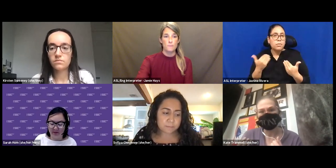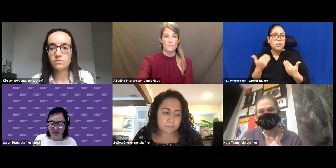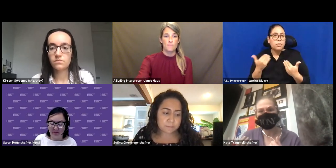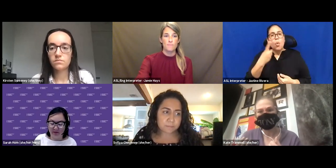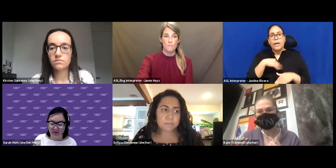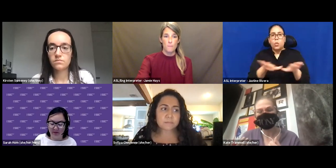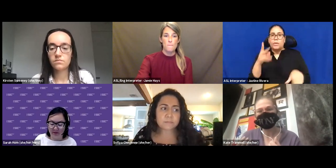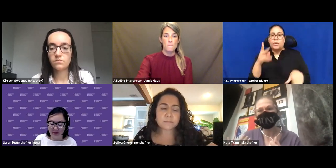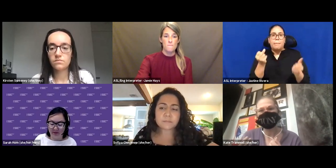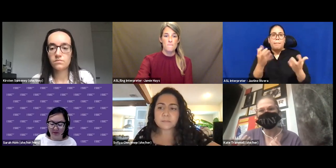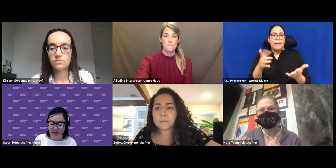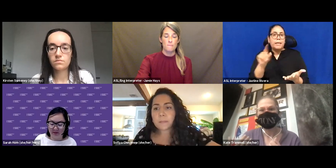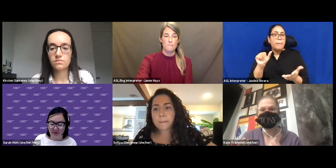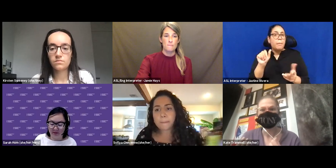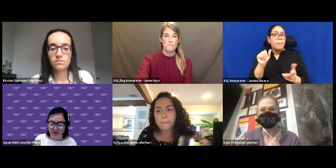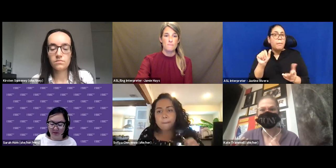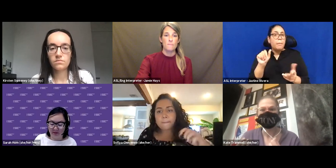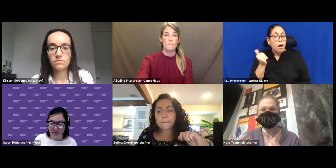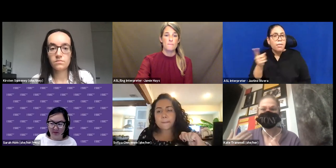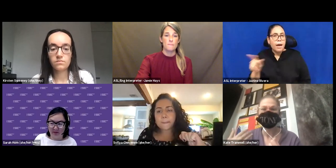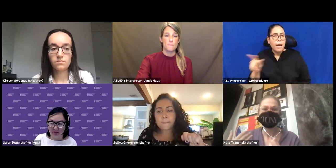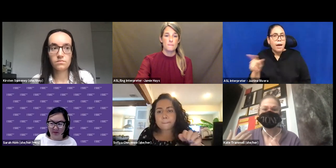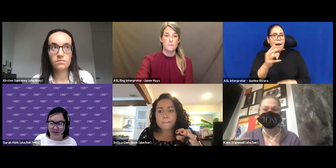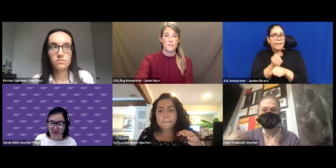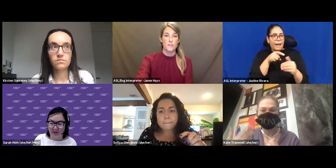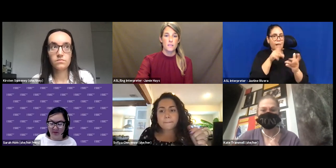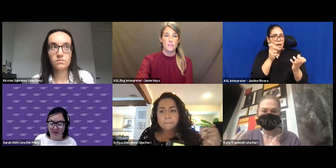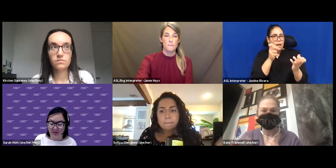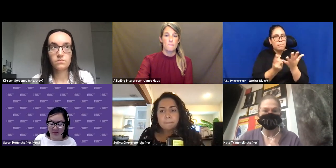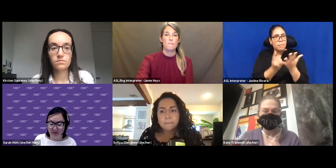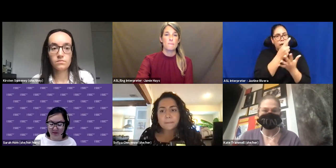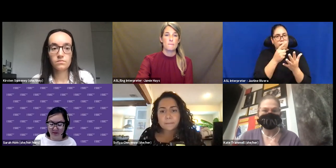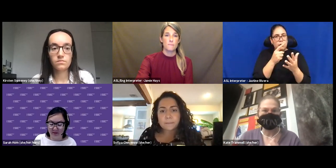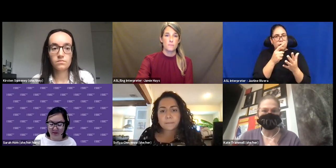folks, because they're not getting into the equal training